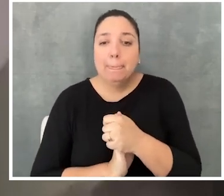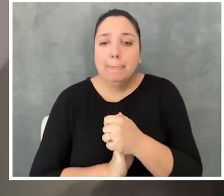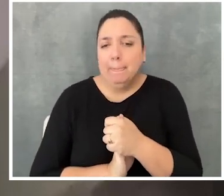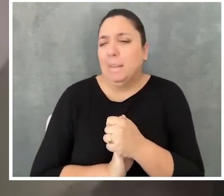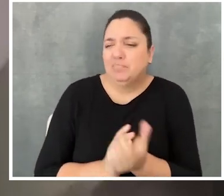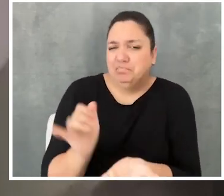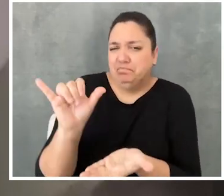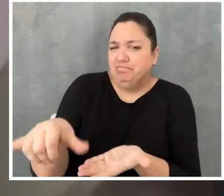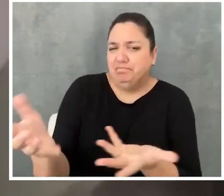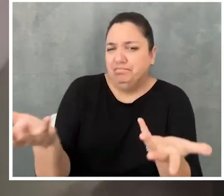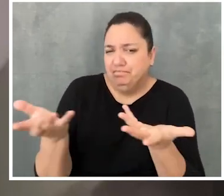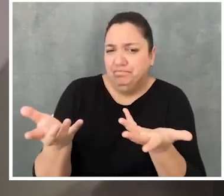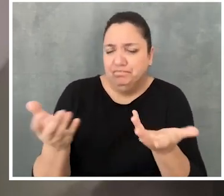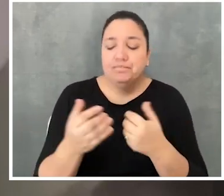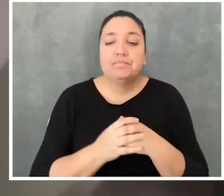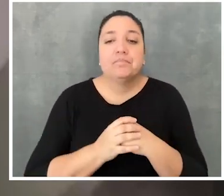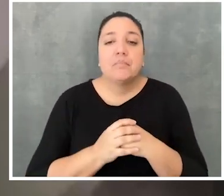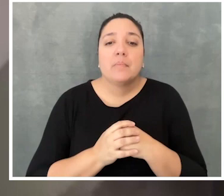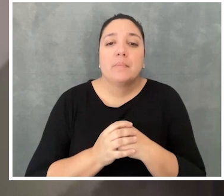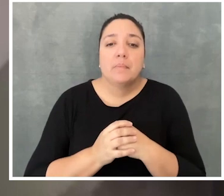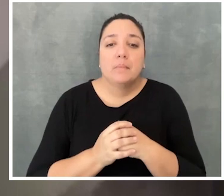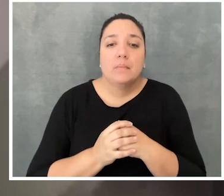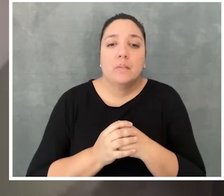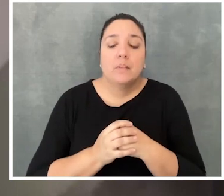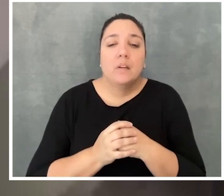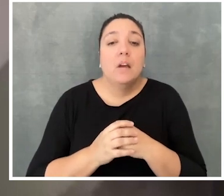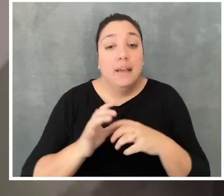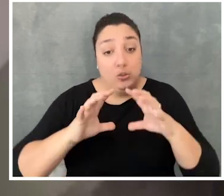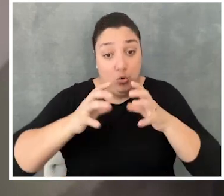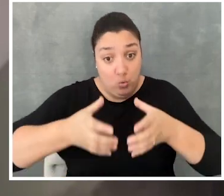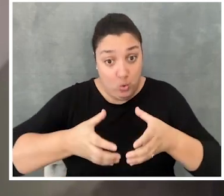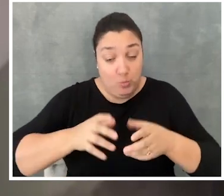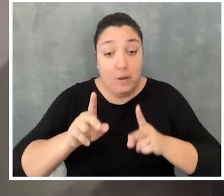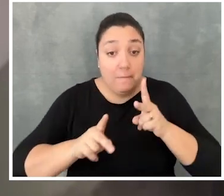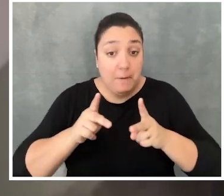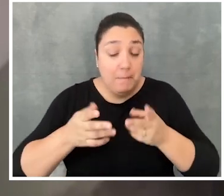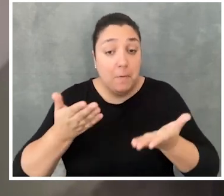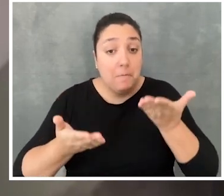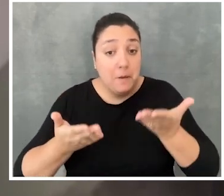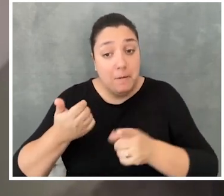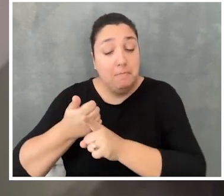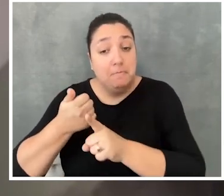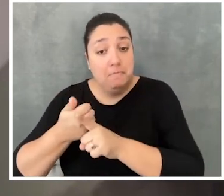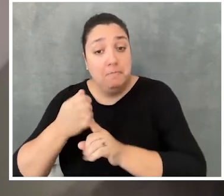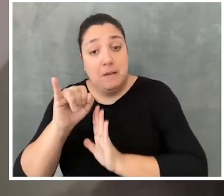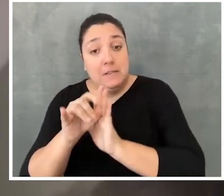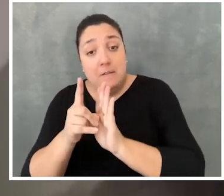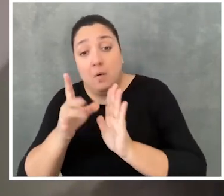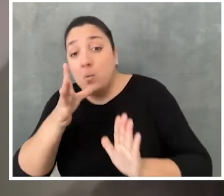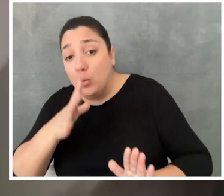is a collective of people living at the intersection of gender and disability in the United States.